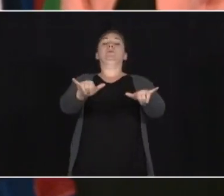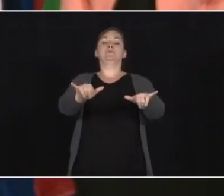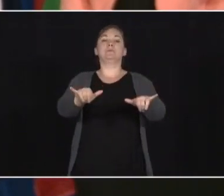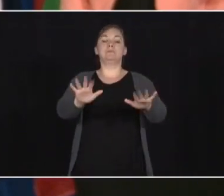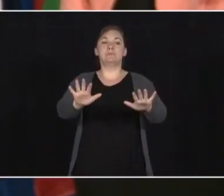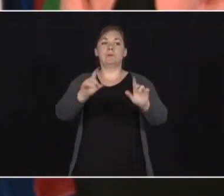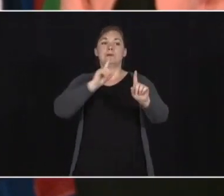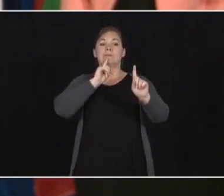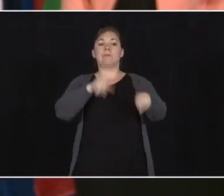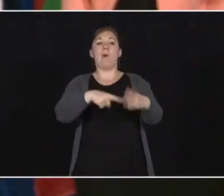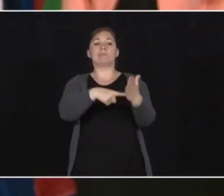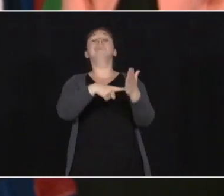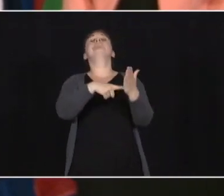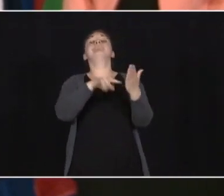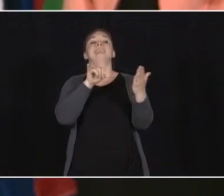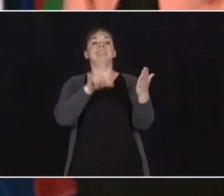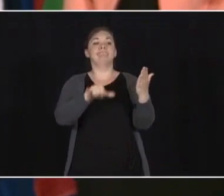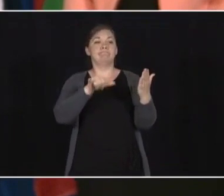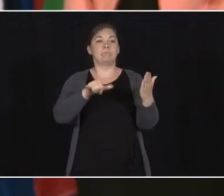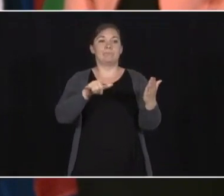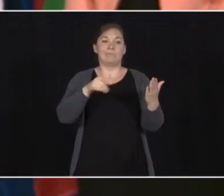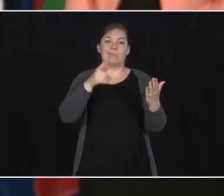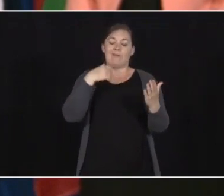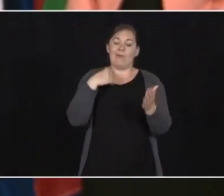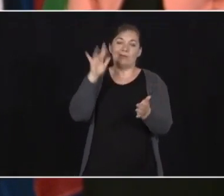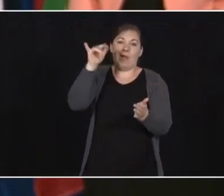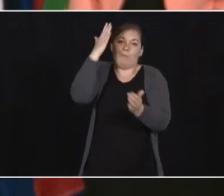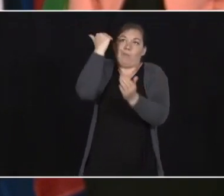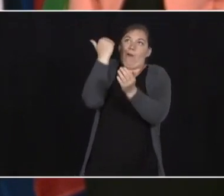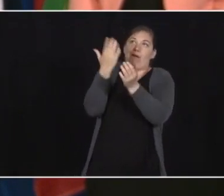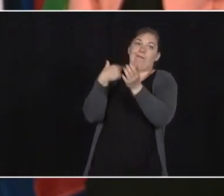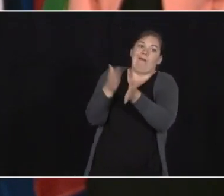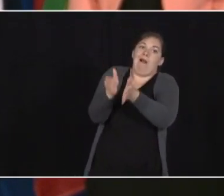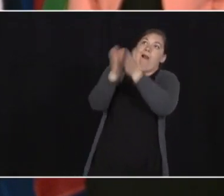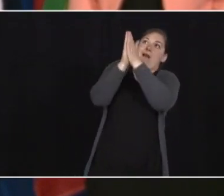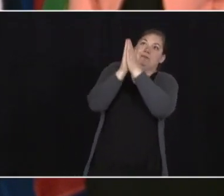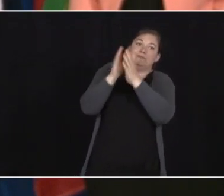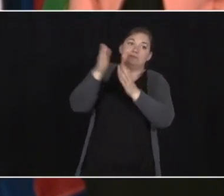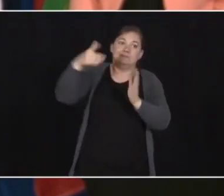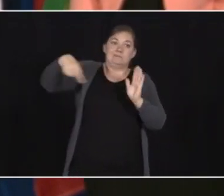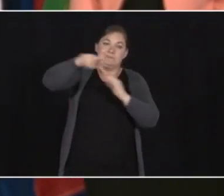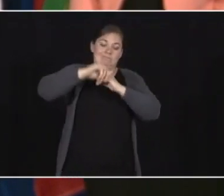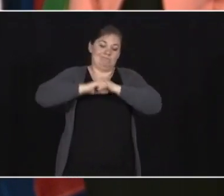it is. As ugly and heartbreaking it is. That's where you get the real answers and that's